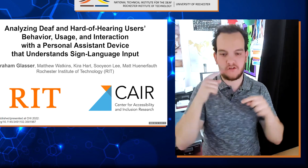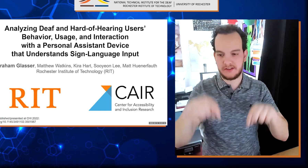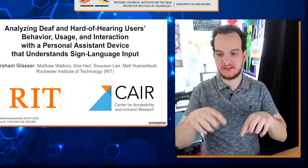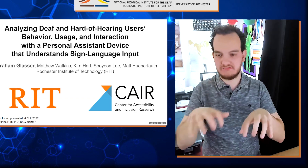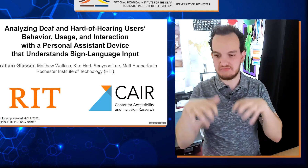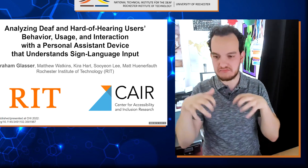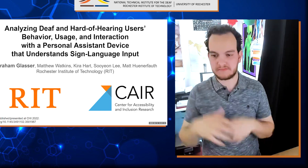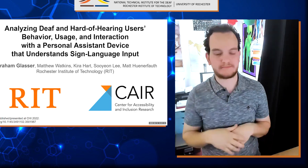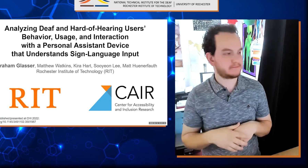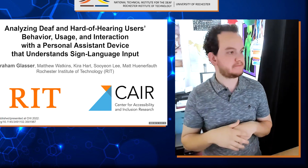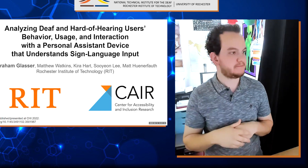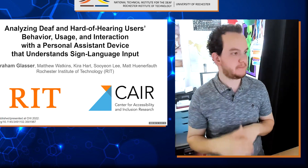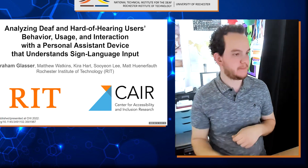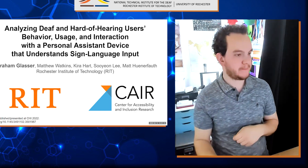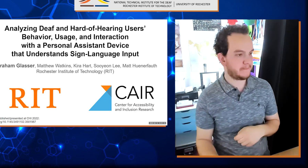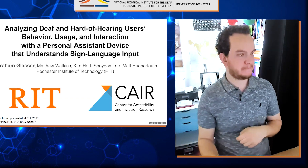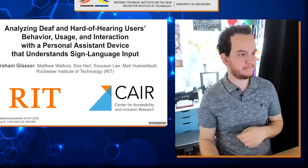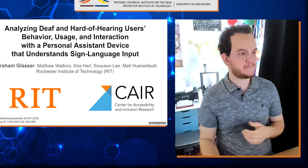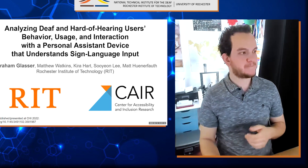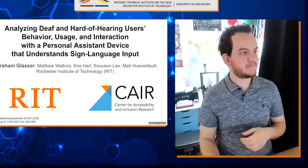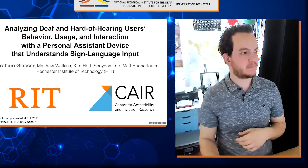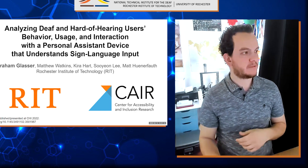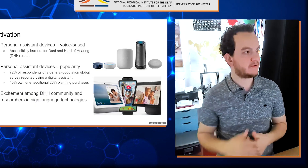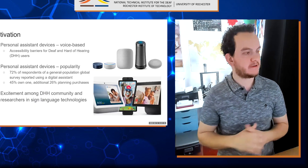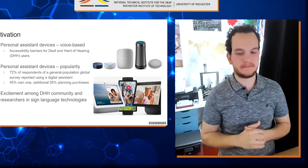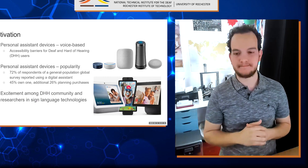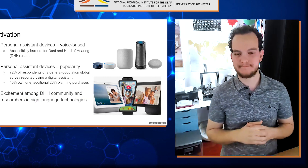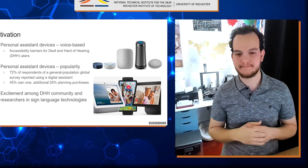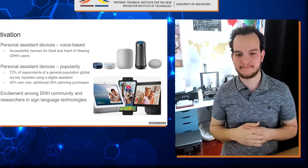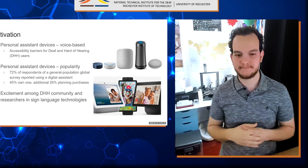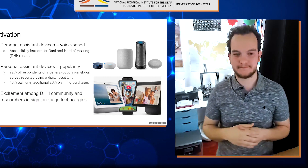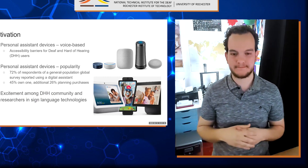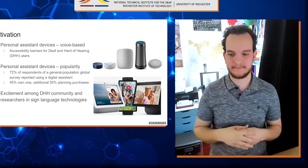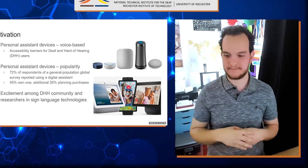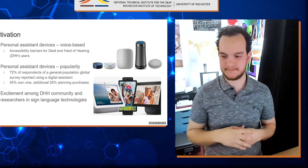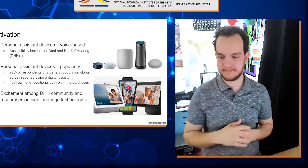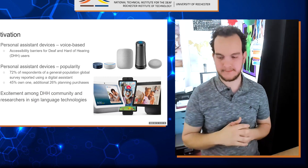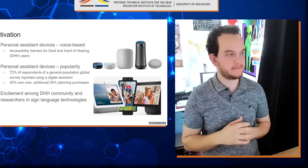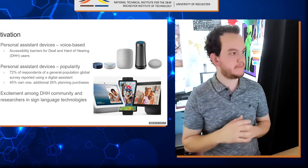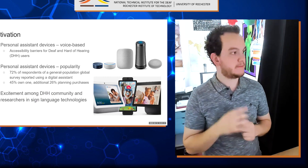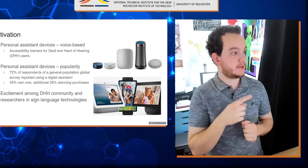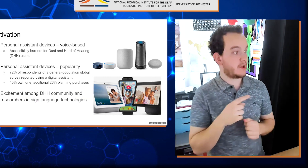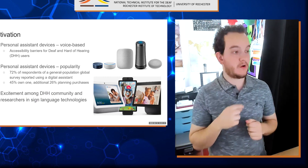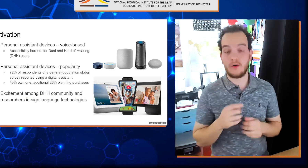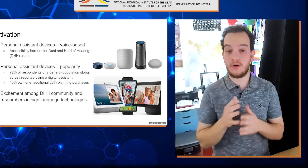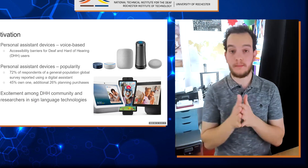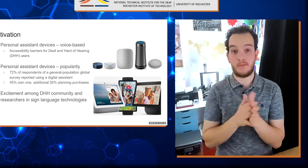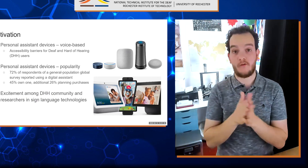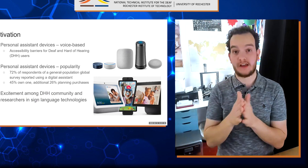I decided to sum up my presentation a bit for today.